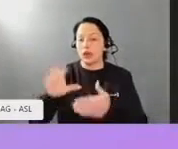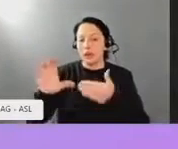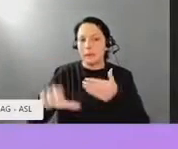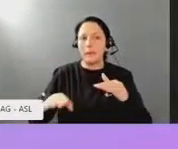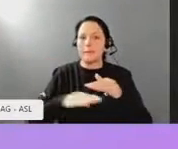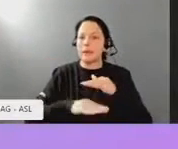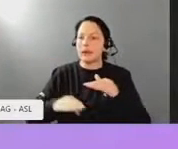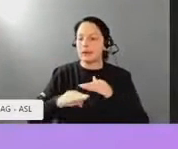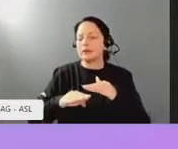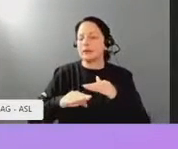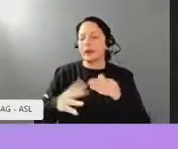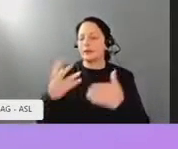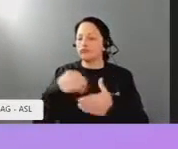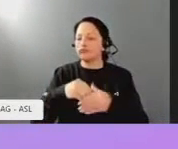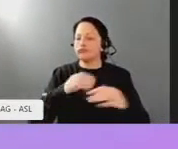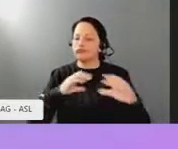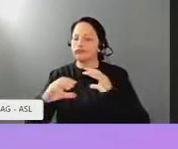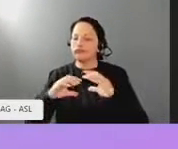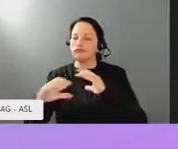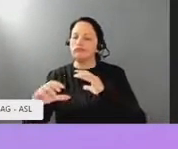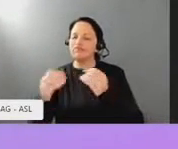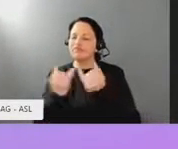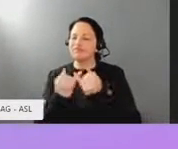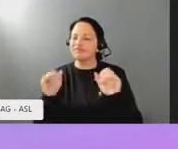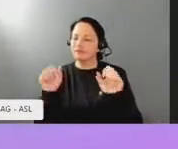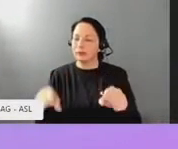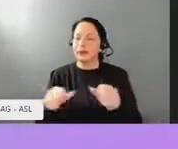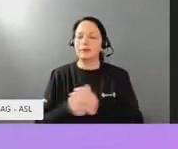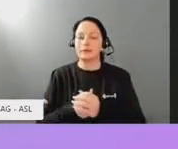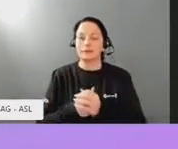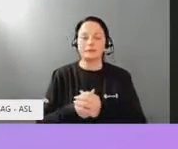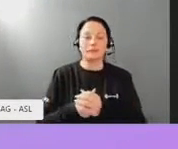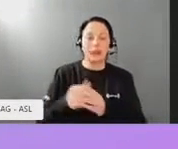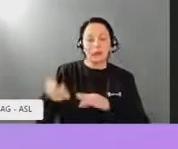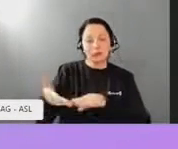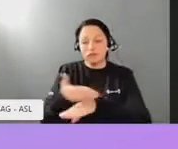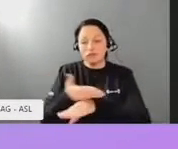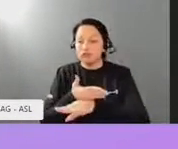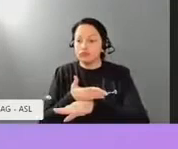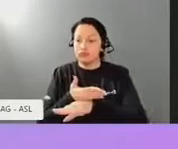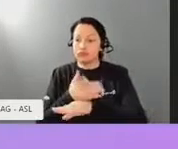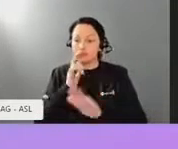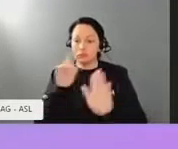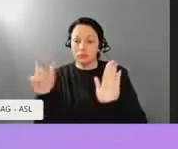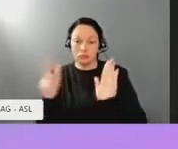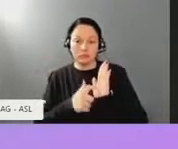story oftentimes. They invested speaker are the ones that can complete most of the